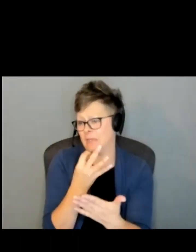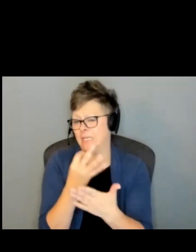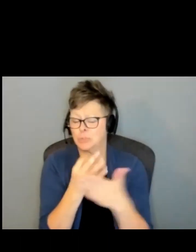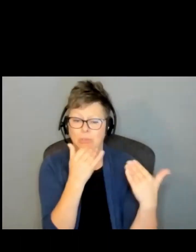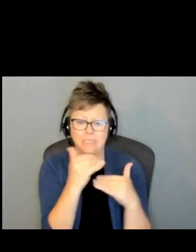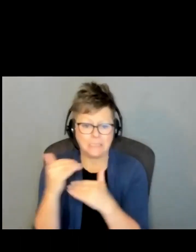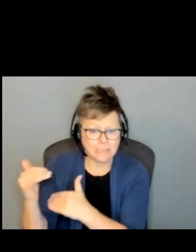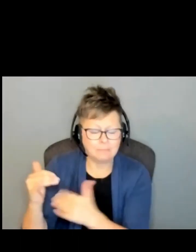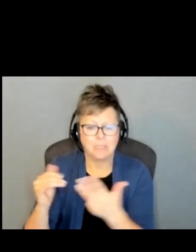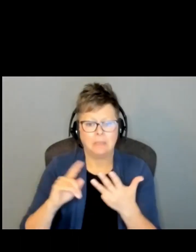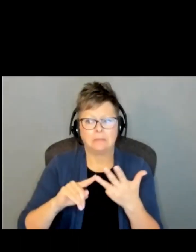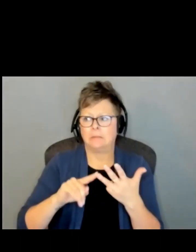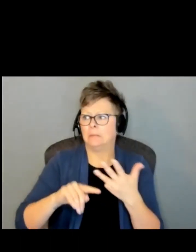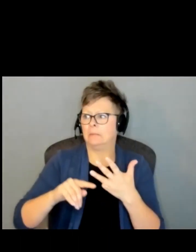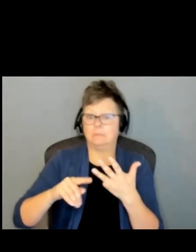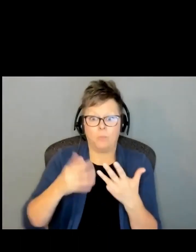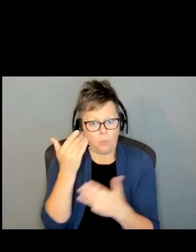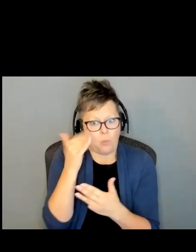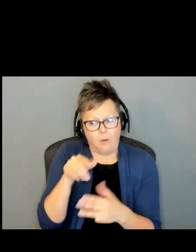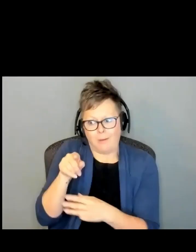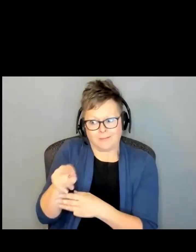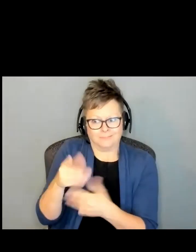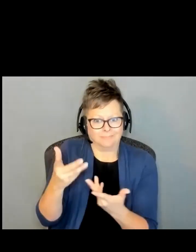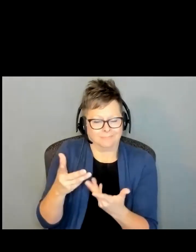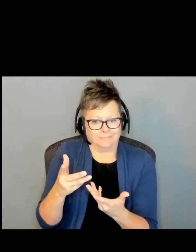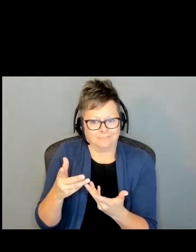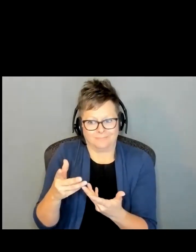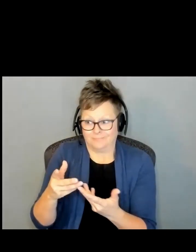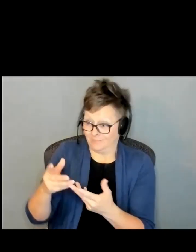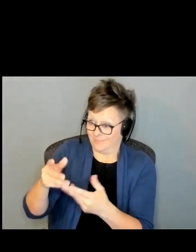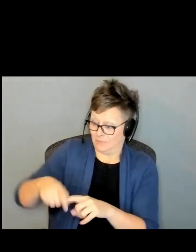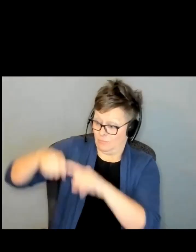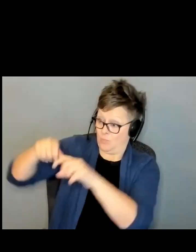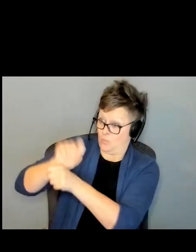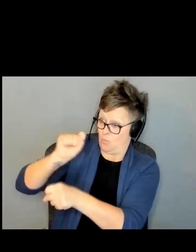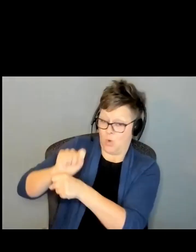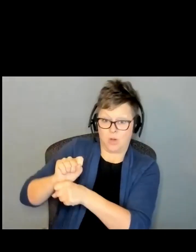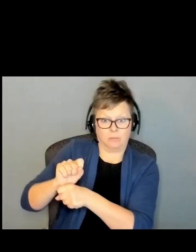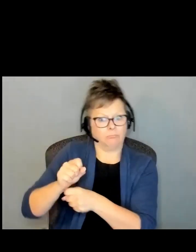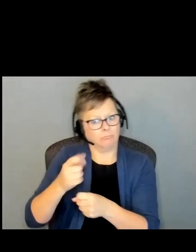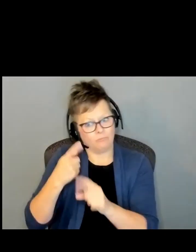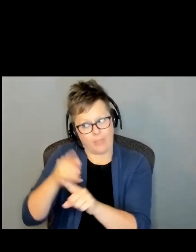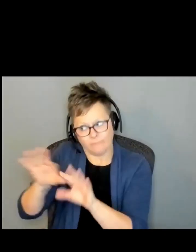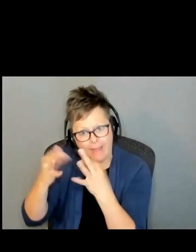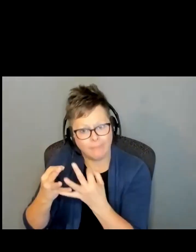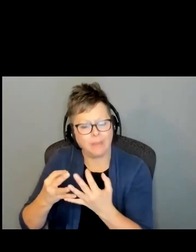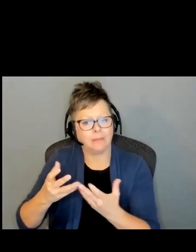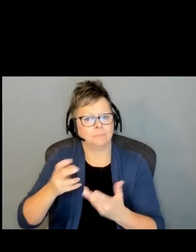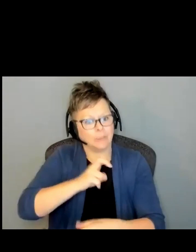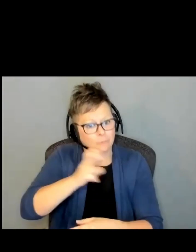to take time away from work or from family, as well as transportation. Childcare is another one.